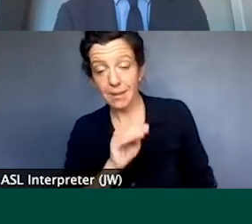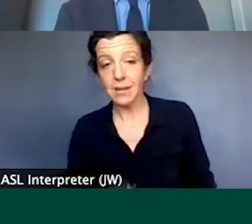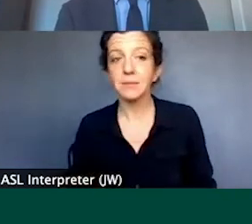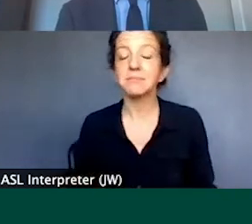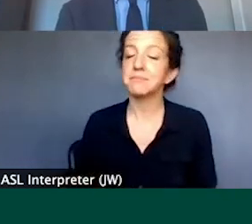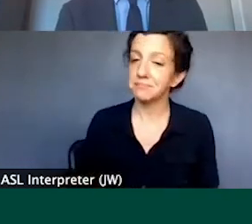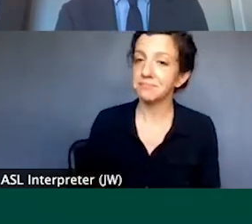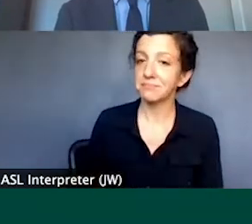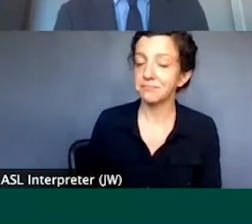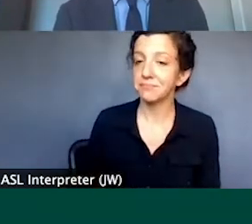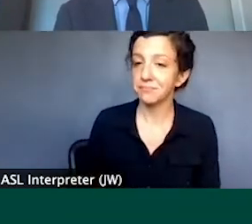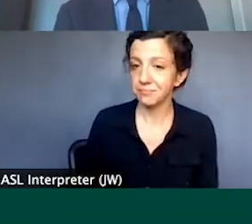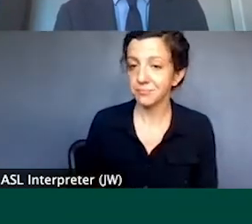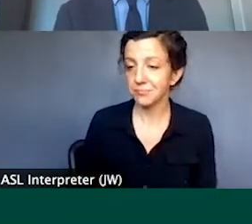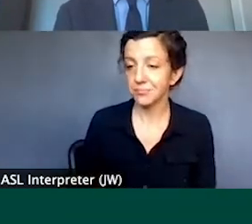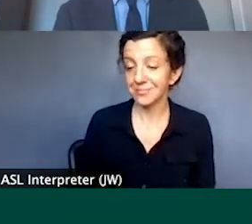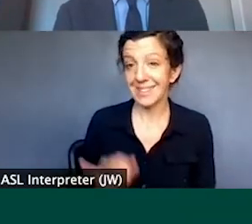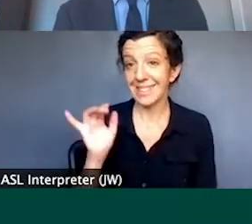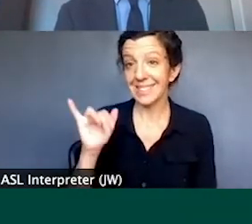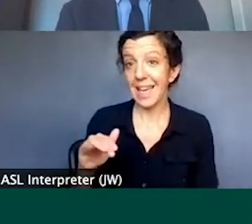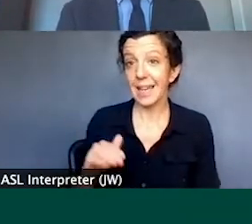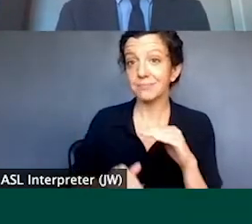If I own three properties that totaled $4 million, even if none